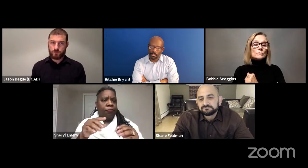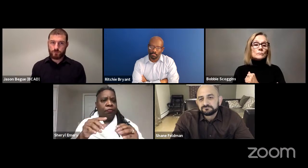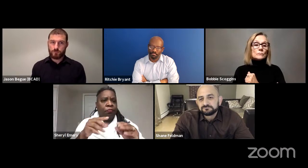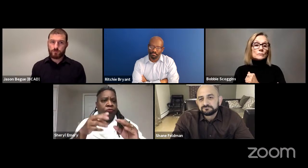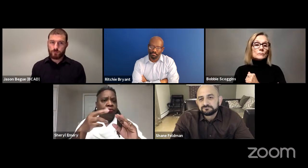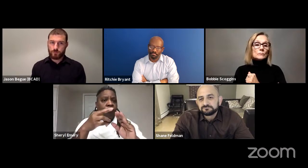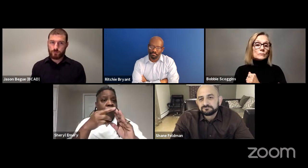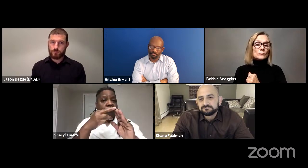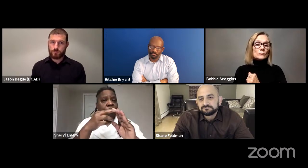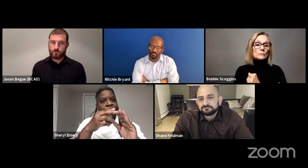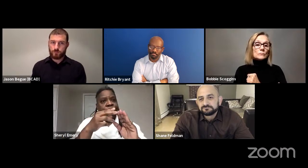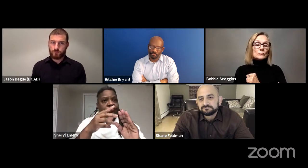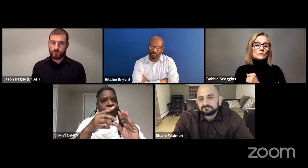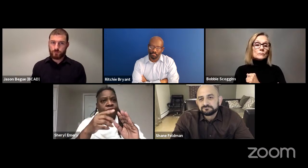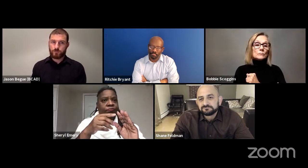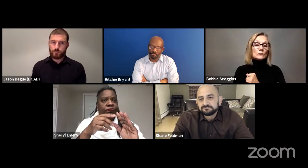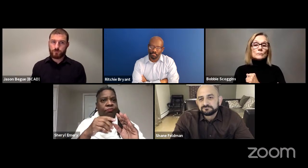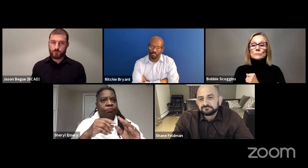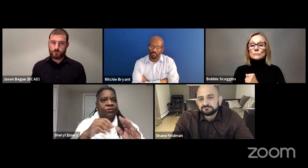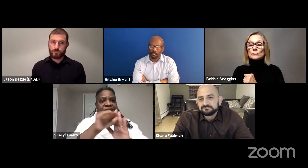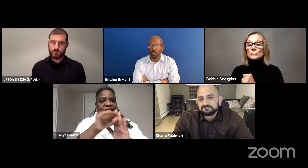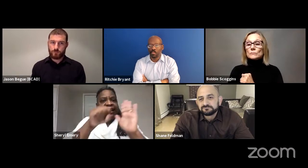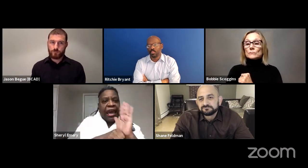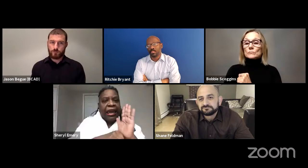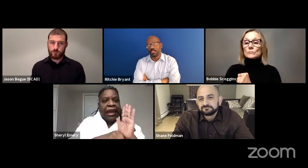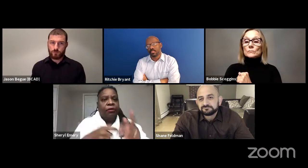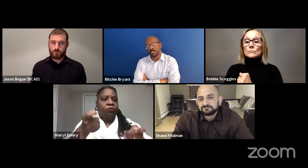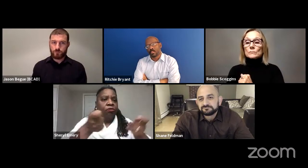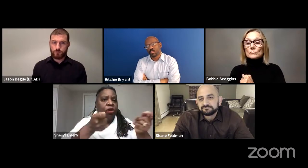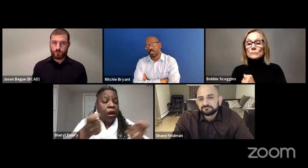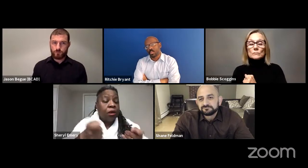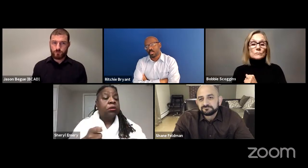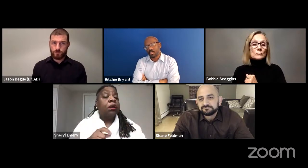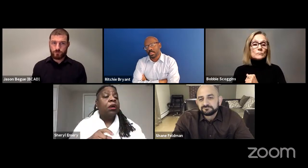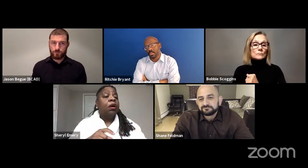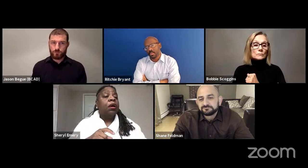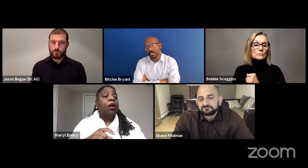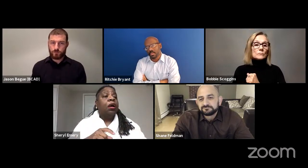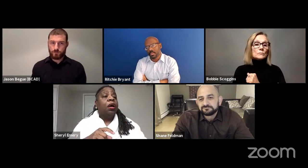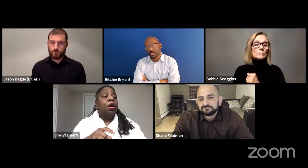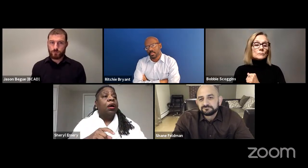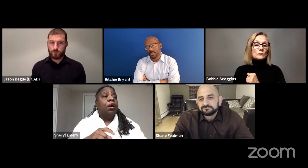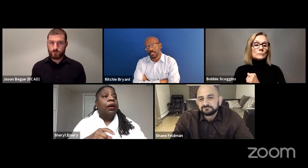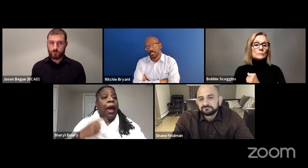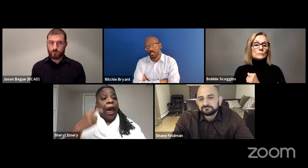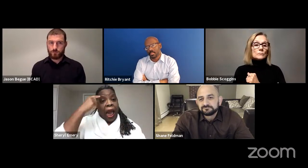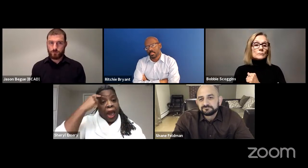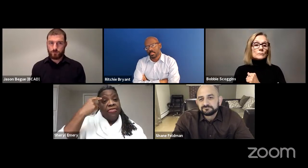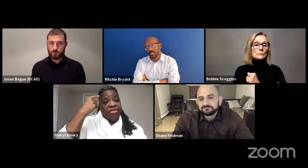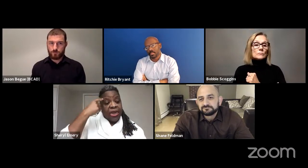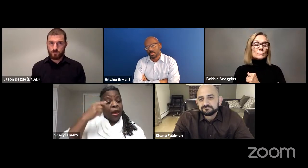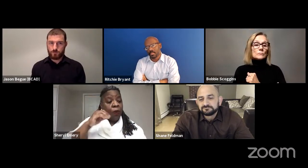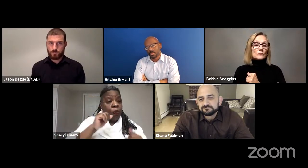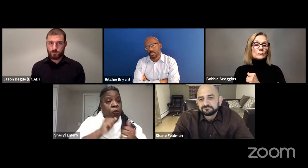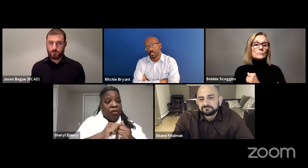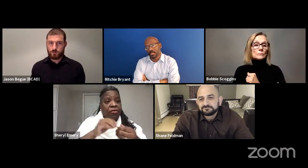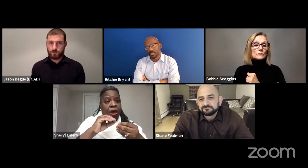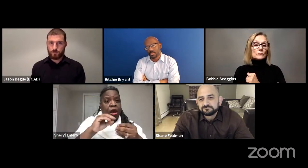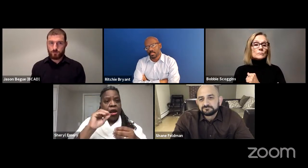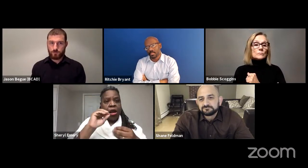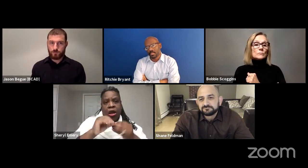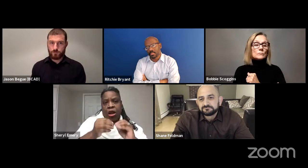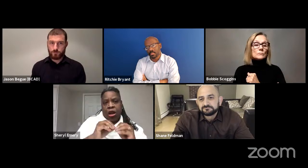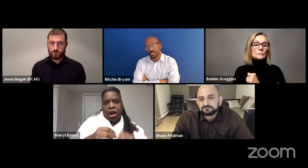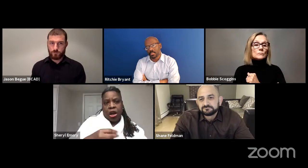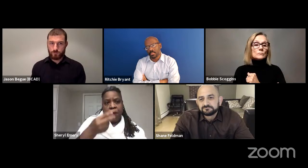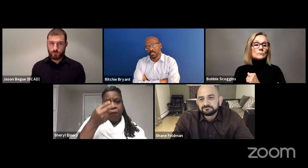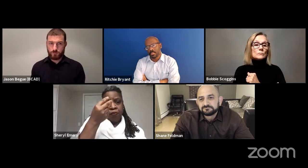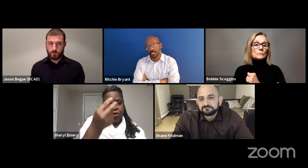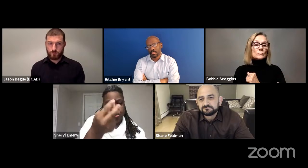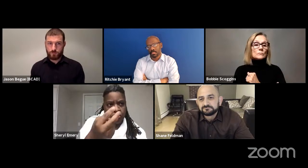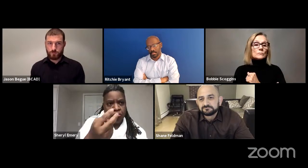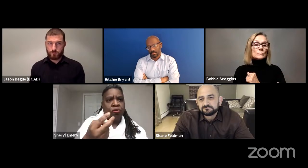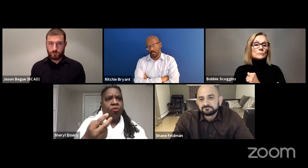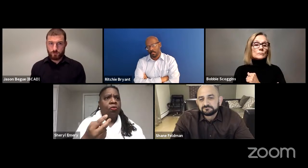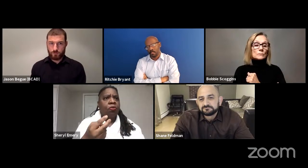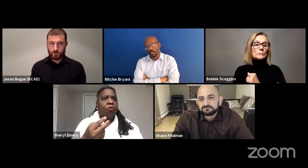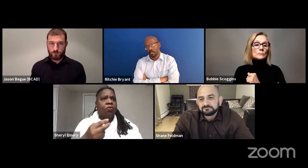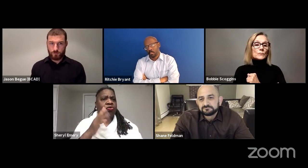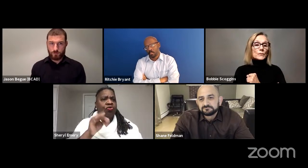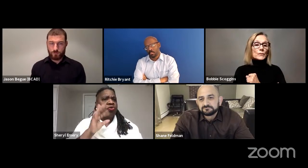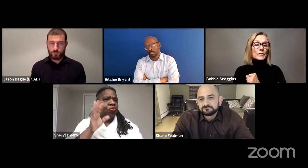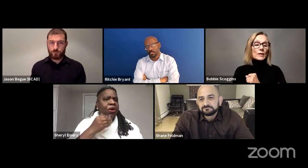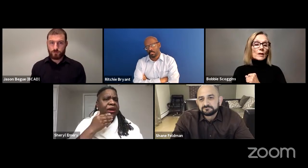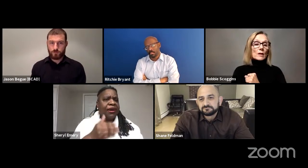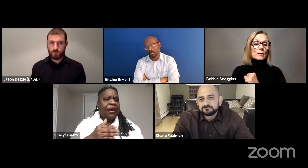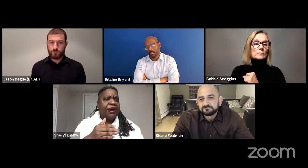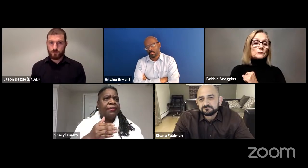and what they have incorporated into their state regulations. Again, I think with policy